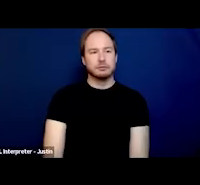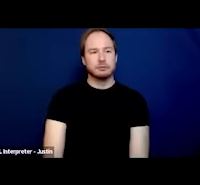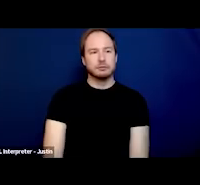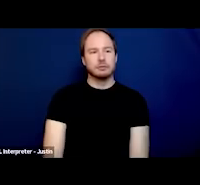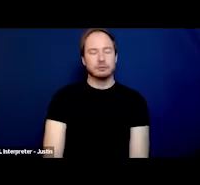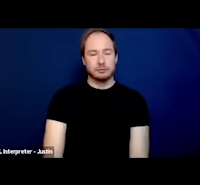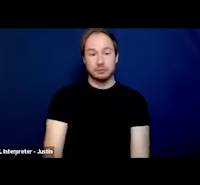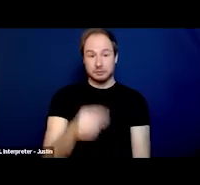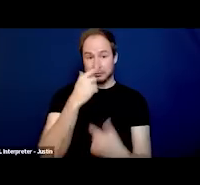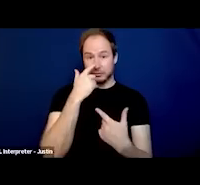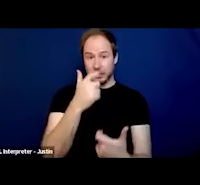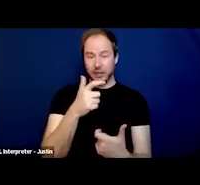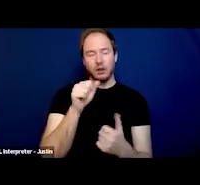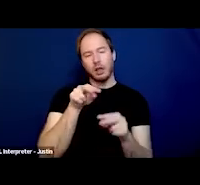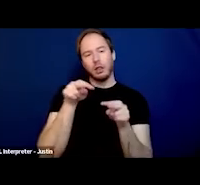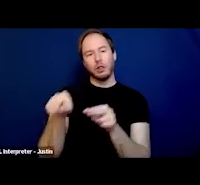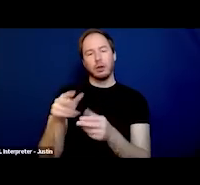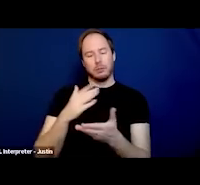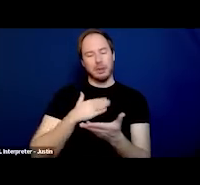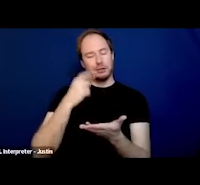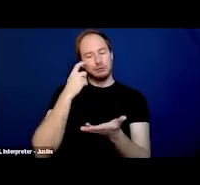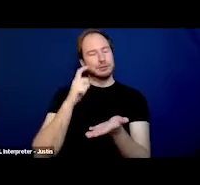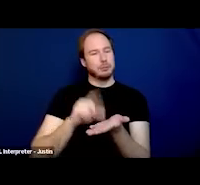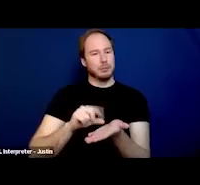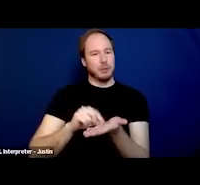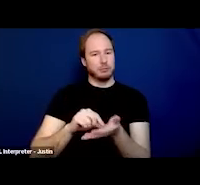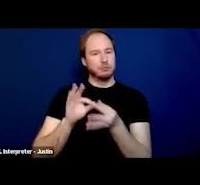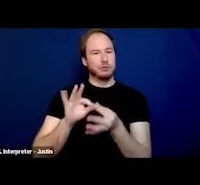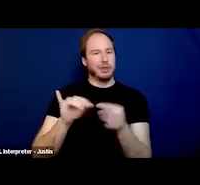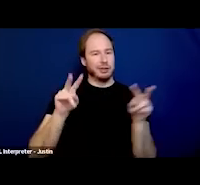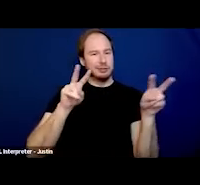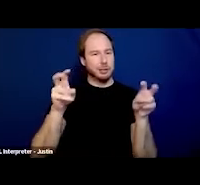If you're interested, I hope you can check out some of my recent publications on the topic of health equity,